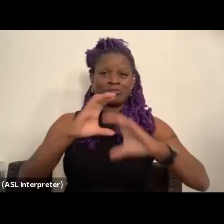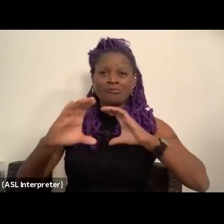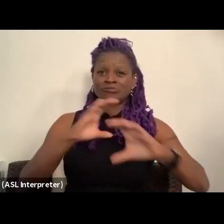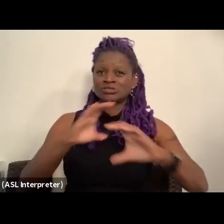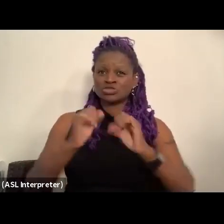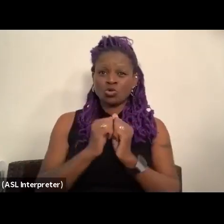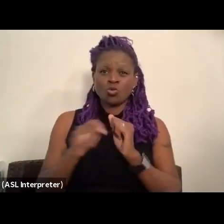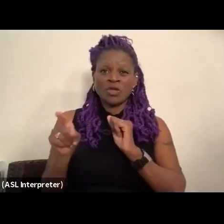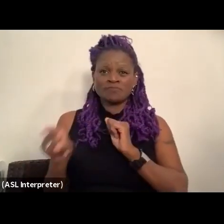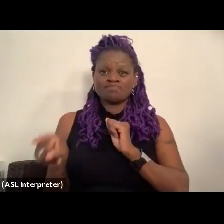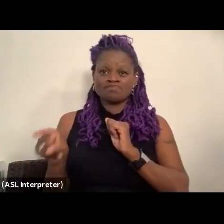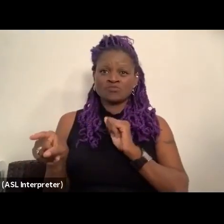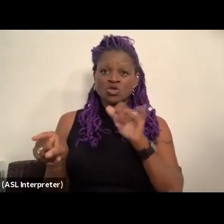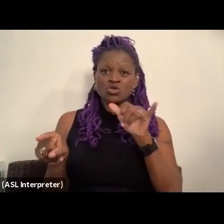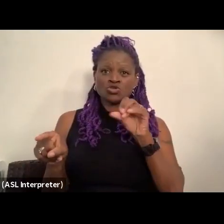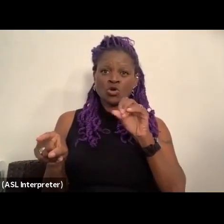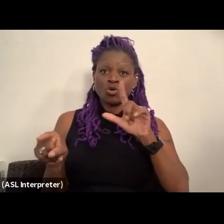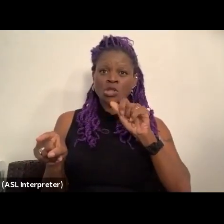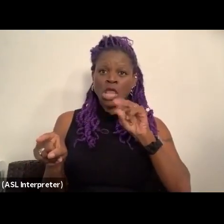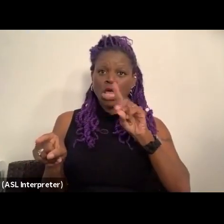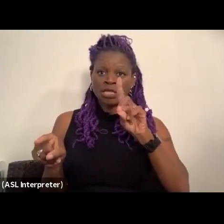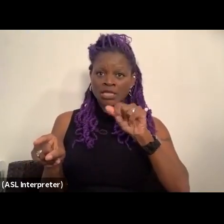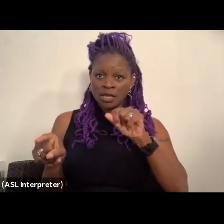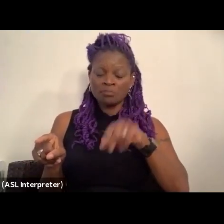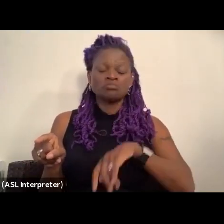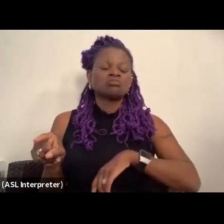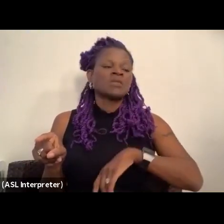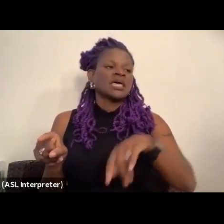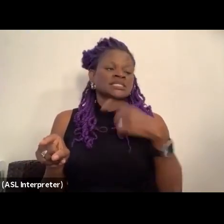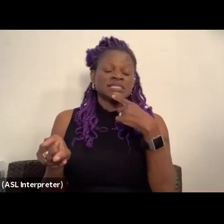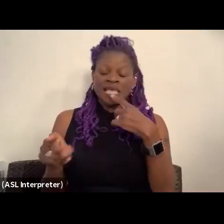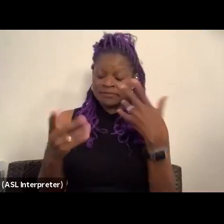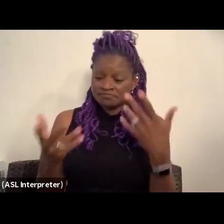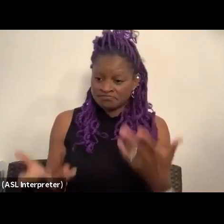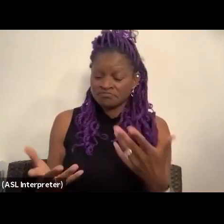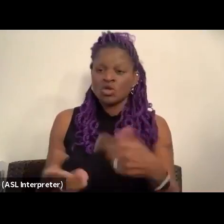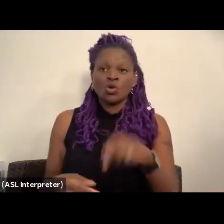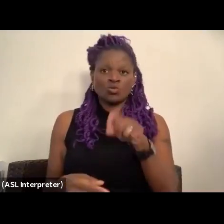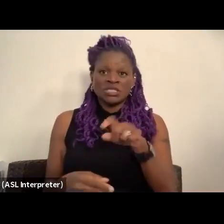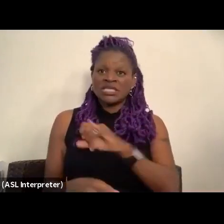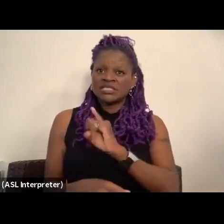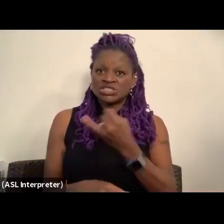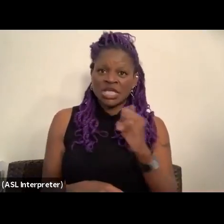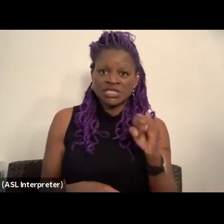with others about justifying the additional JMJ doses. The Pfizer Moderne doses were pretty flat